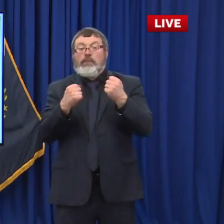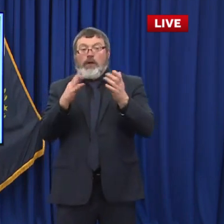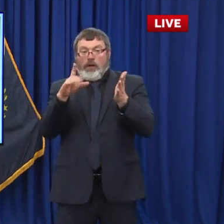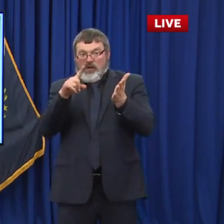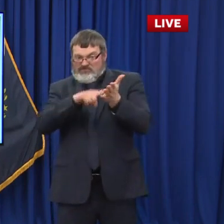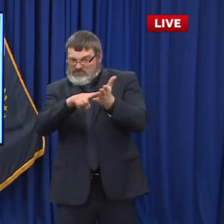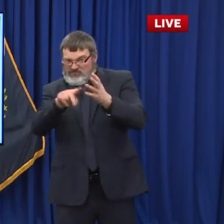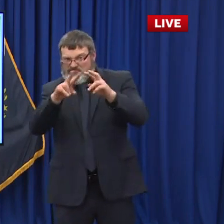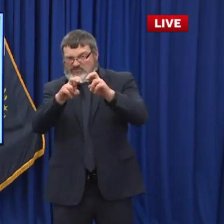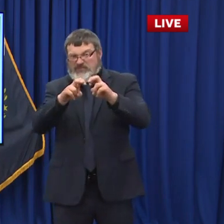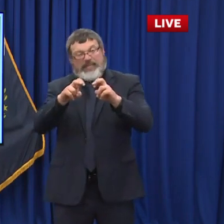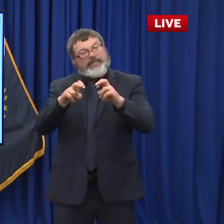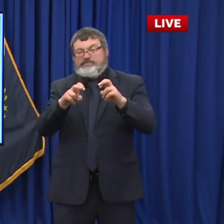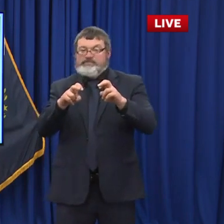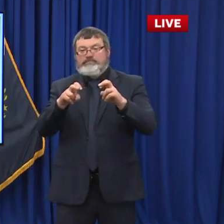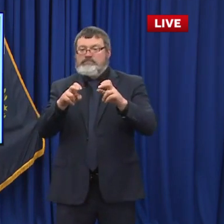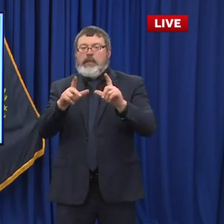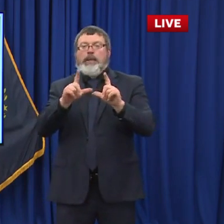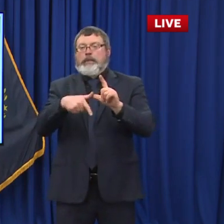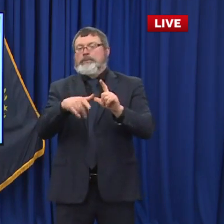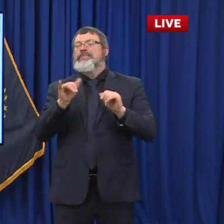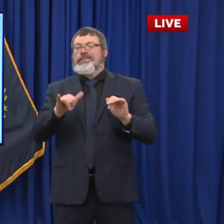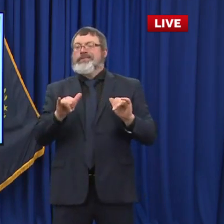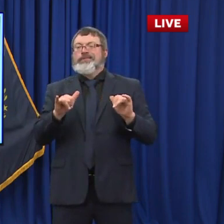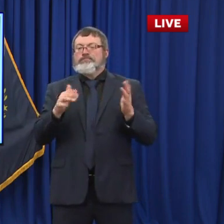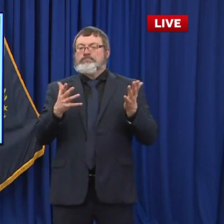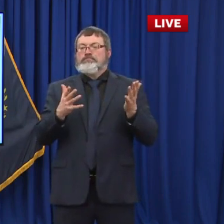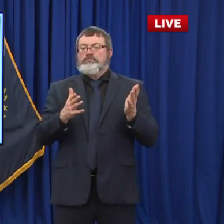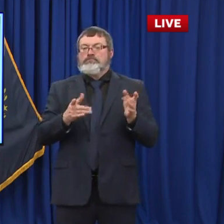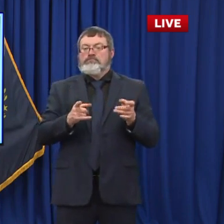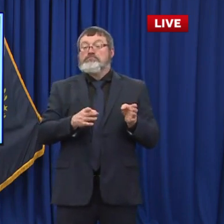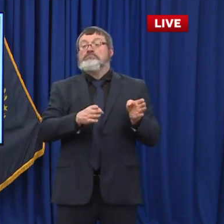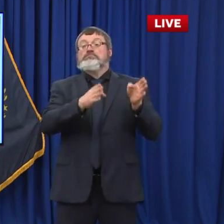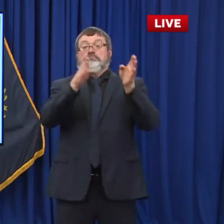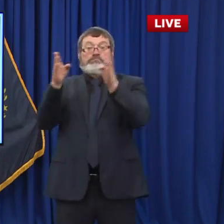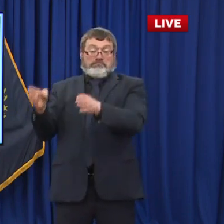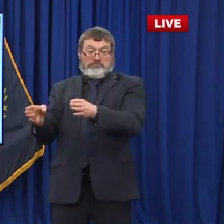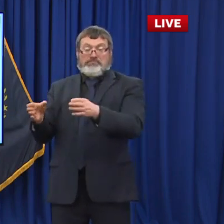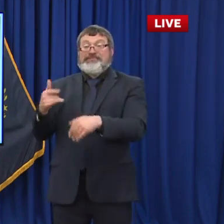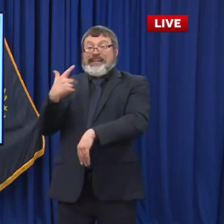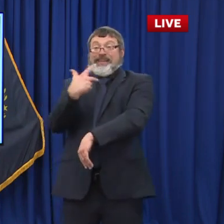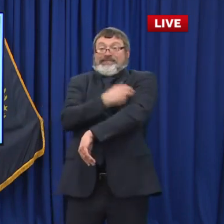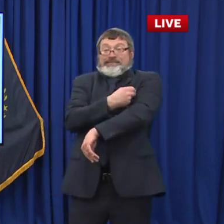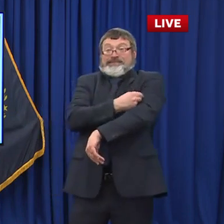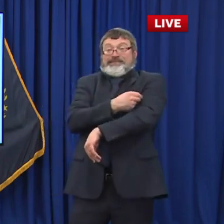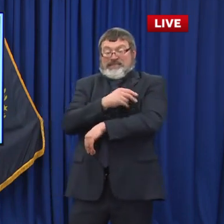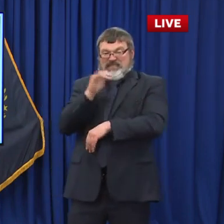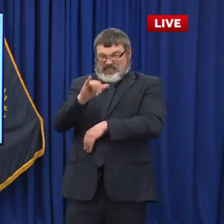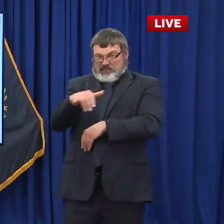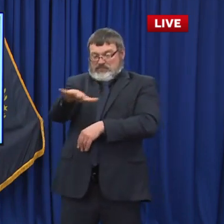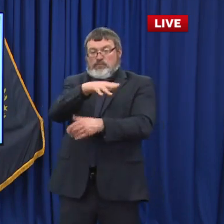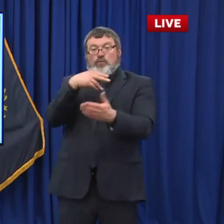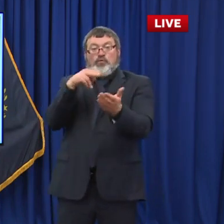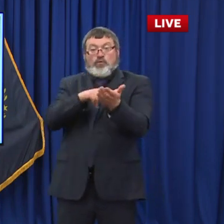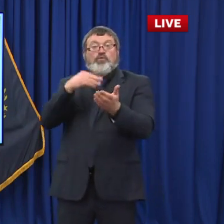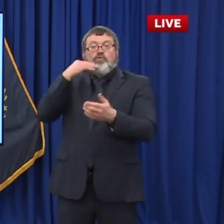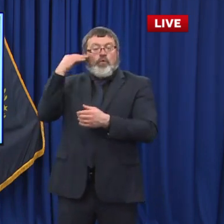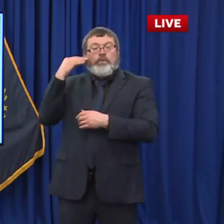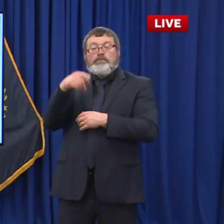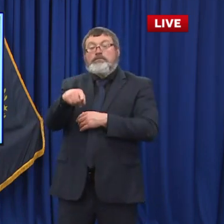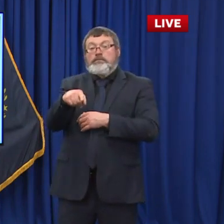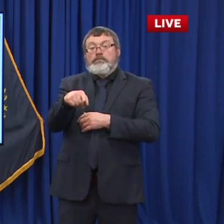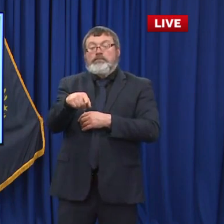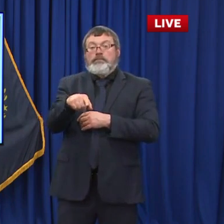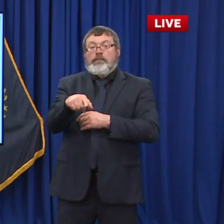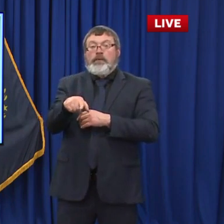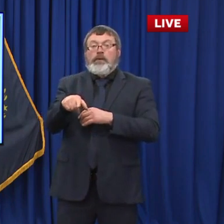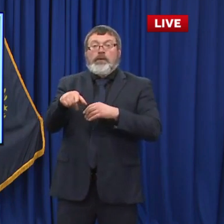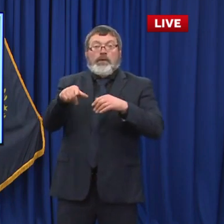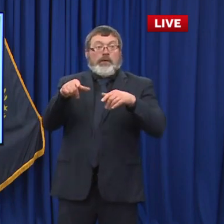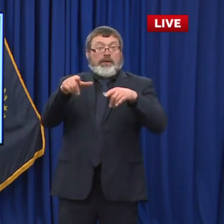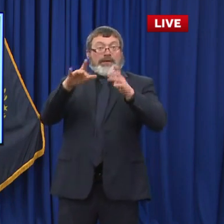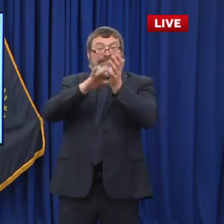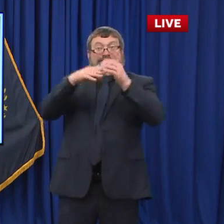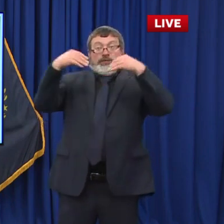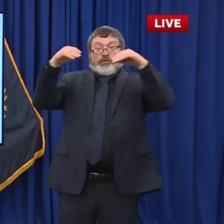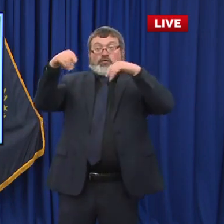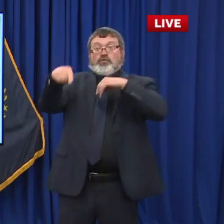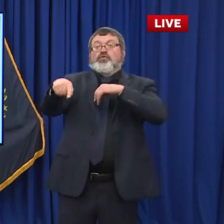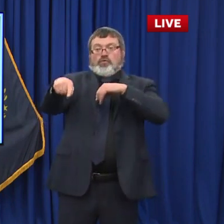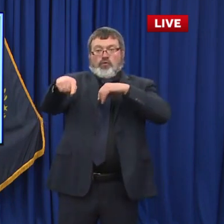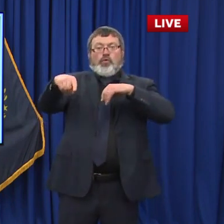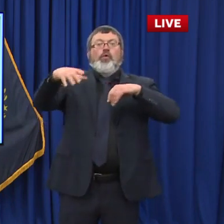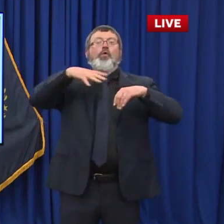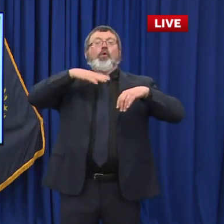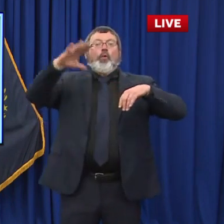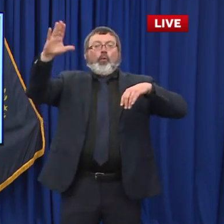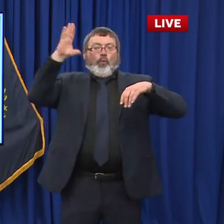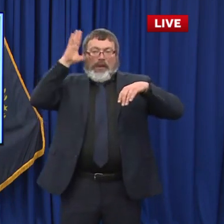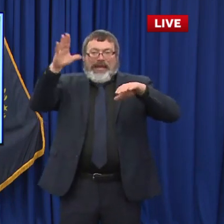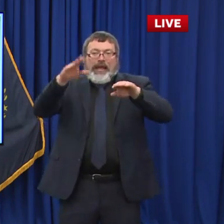ALL OR DO AN INSPECTION SO WE HAVE HEARD THAT AND WE ARE WE’RE LOOKING INTO IT WHEN IT COMES TO LONG-TERM CARE VACCINE THE PHARMACY PARTNERS HAVE THREE WEEKS FROM THE DATE.